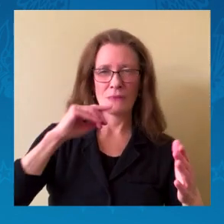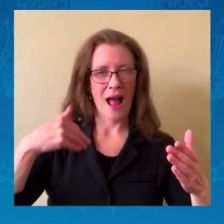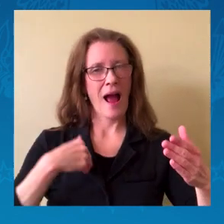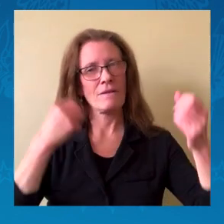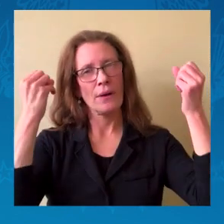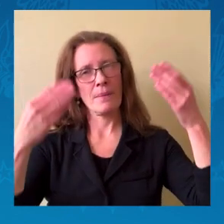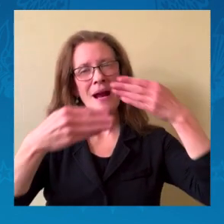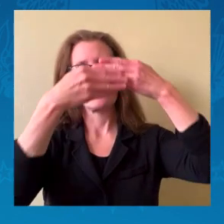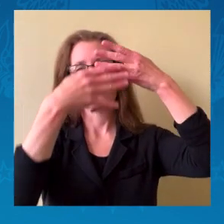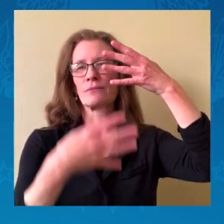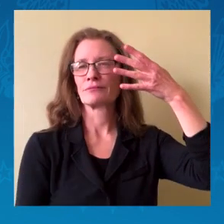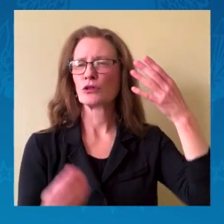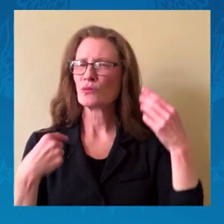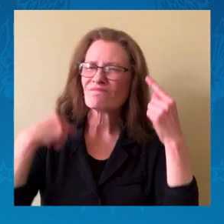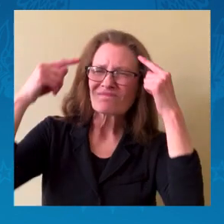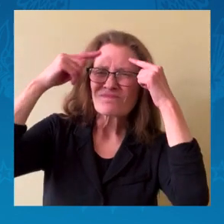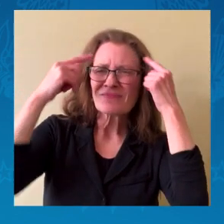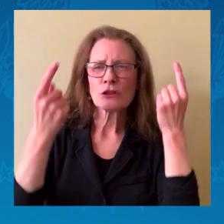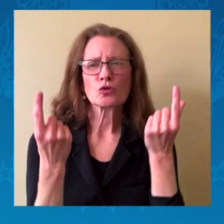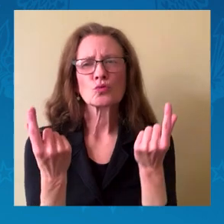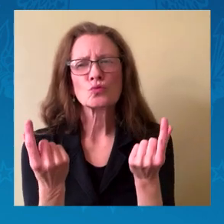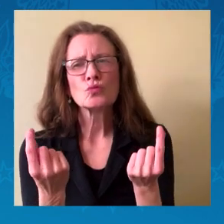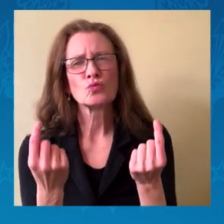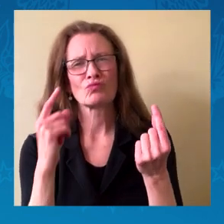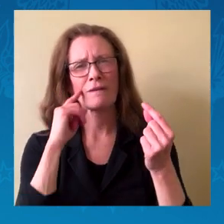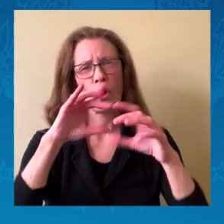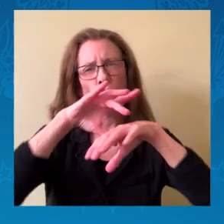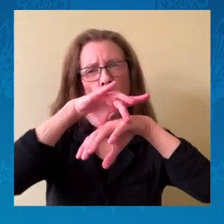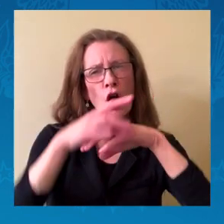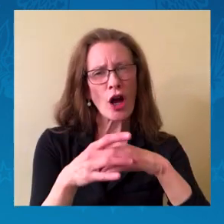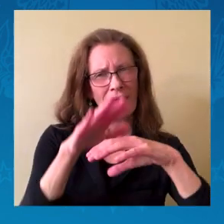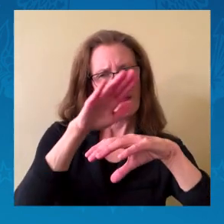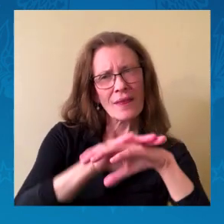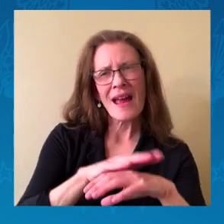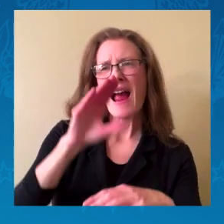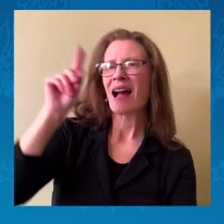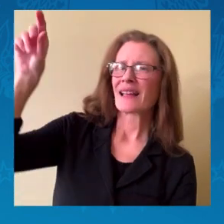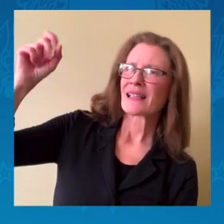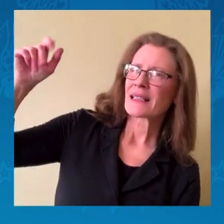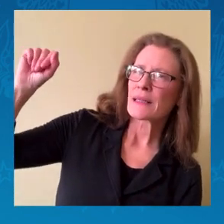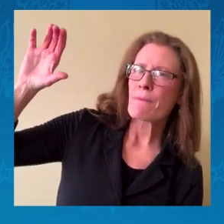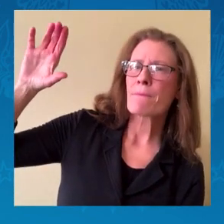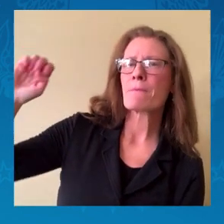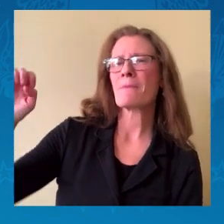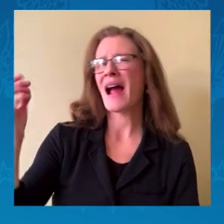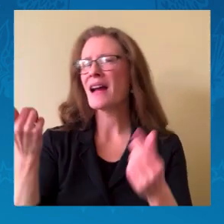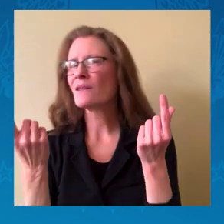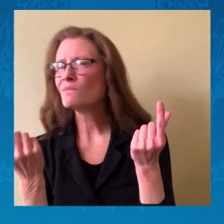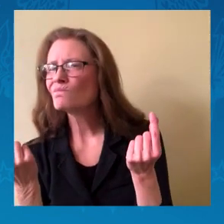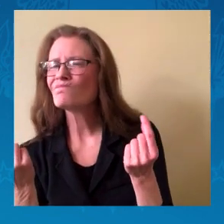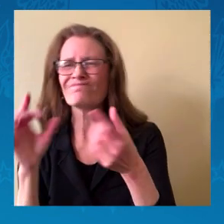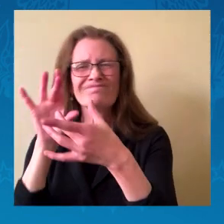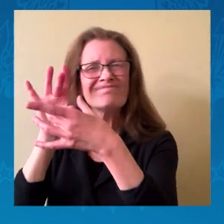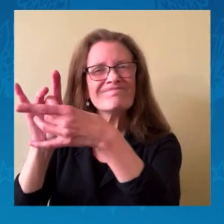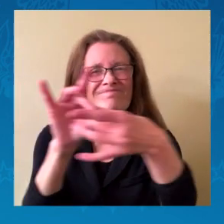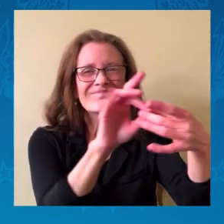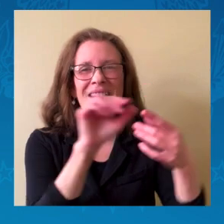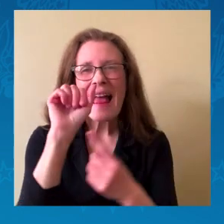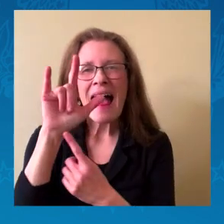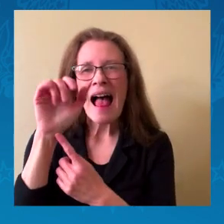of working diplomatically with our allies, with our partners, and where there is potential for coordination and collaboration